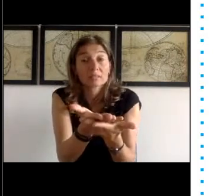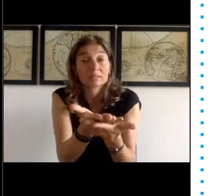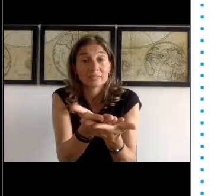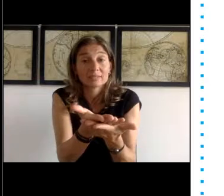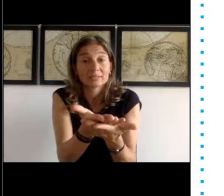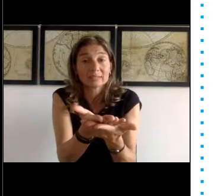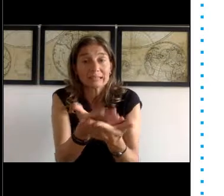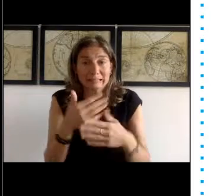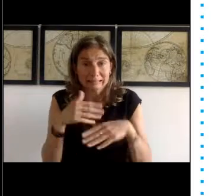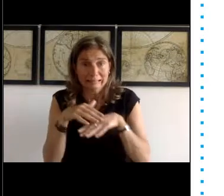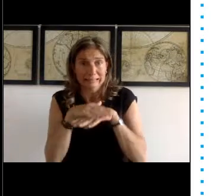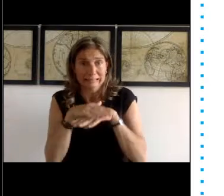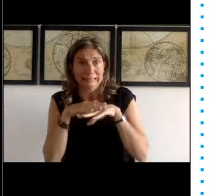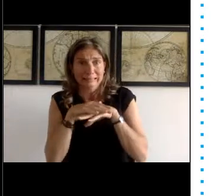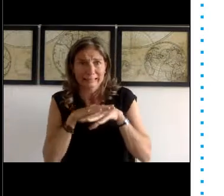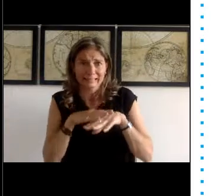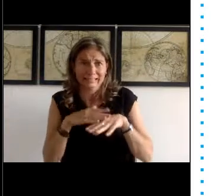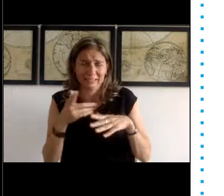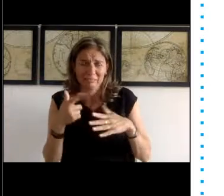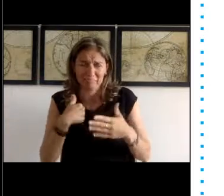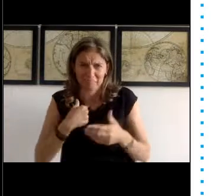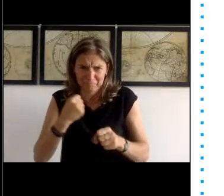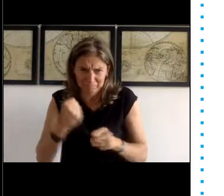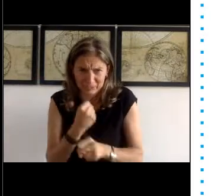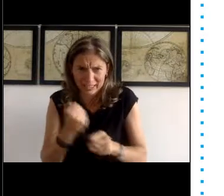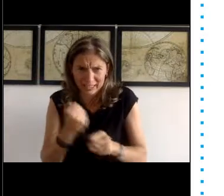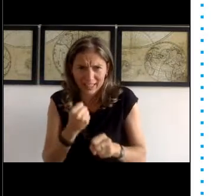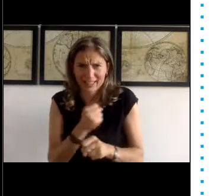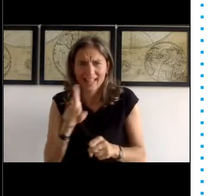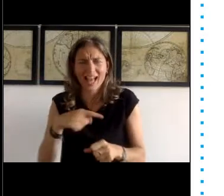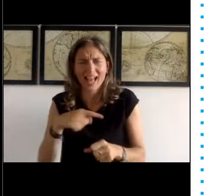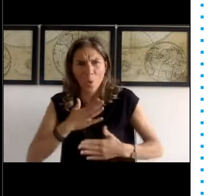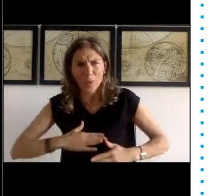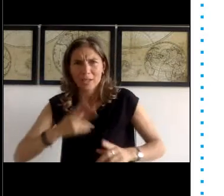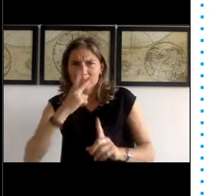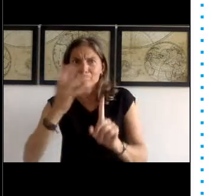they told me, people that previously went on Erasmus